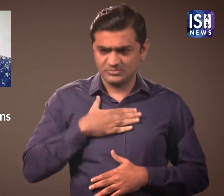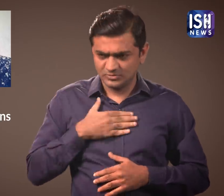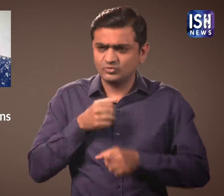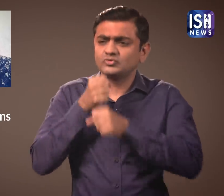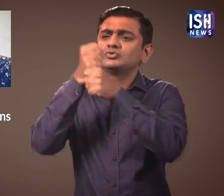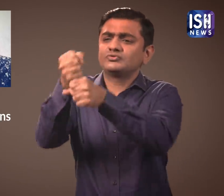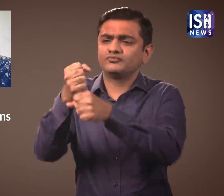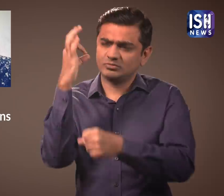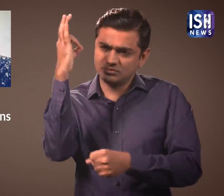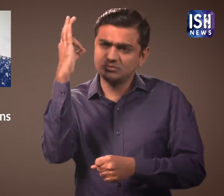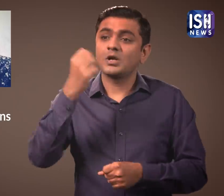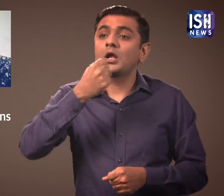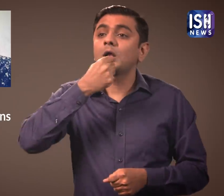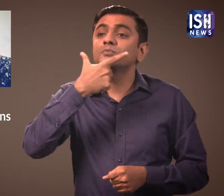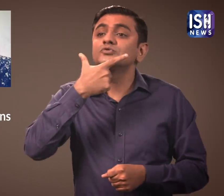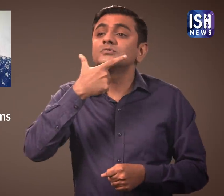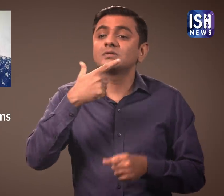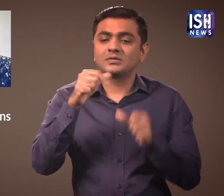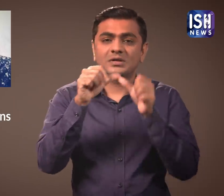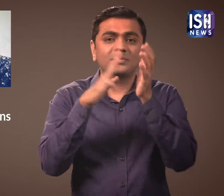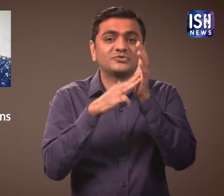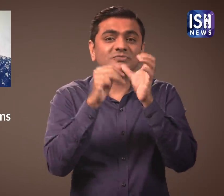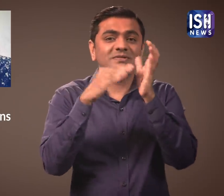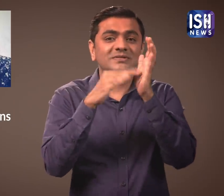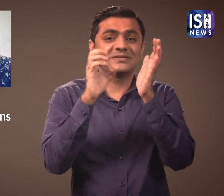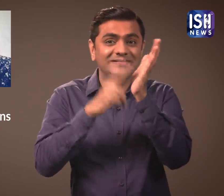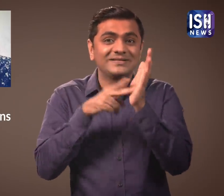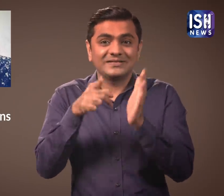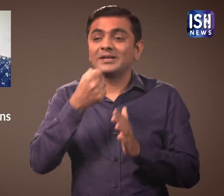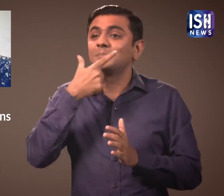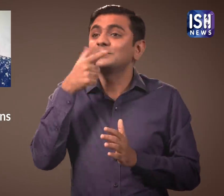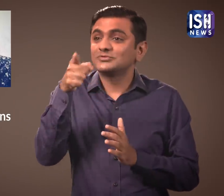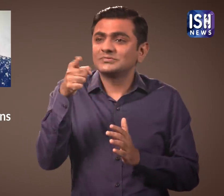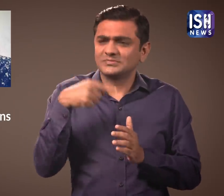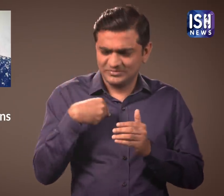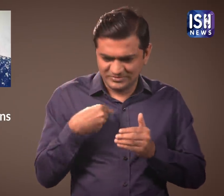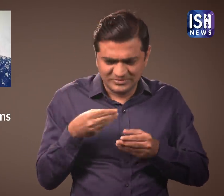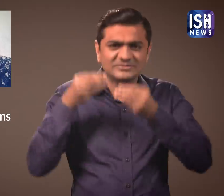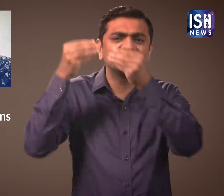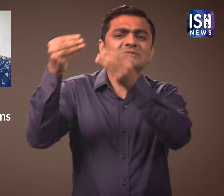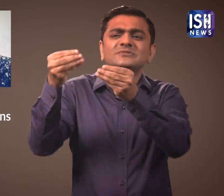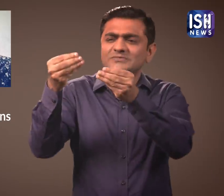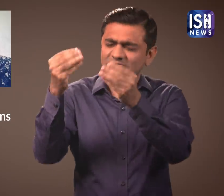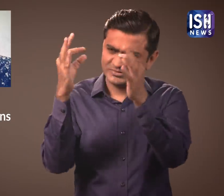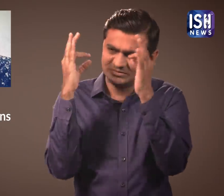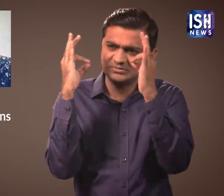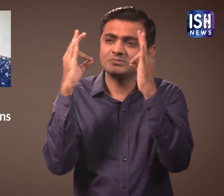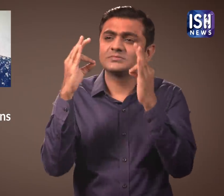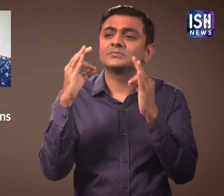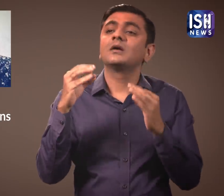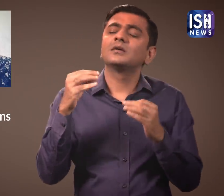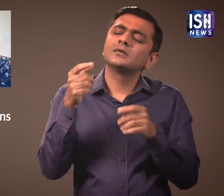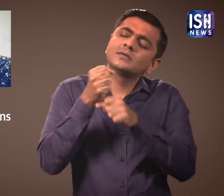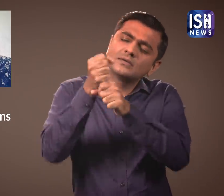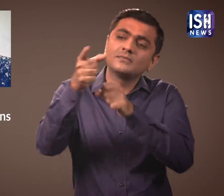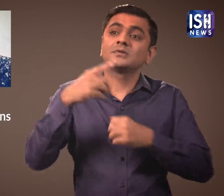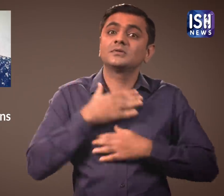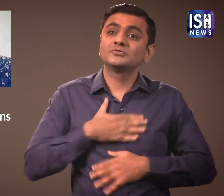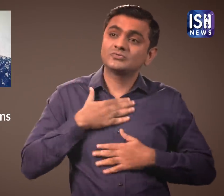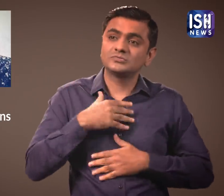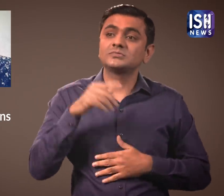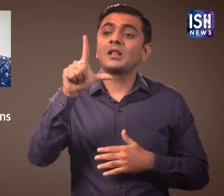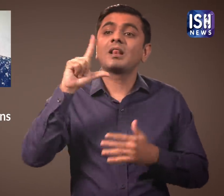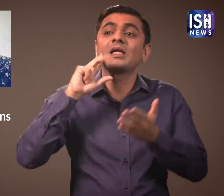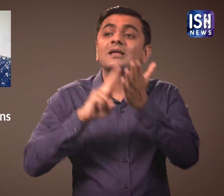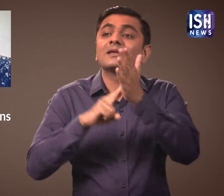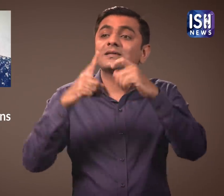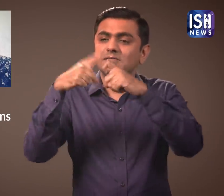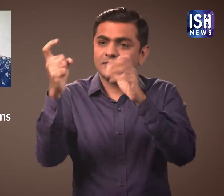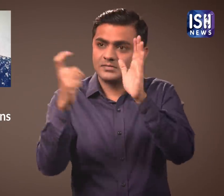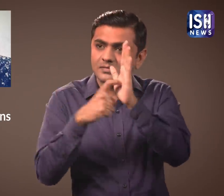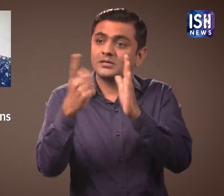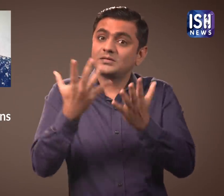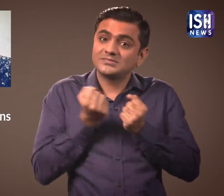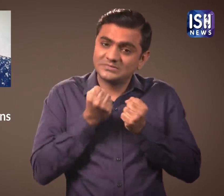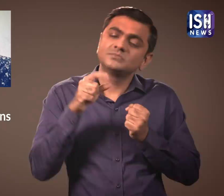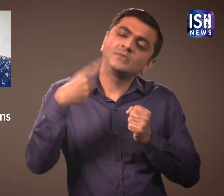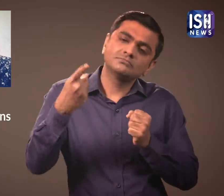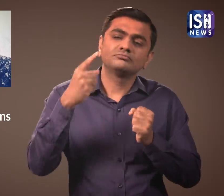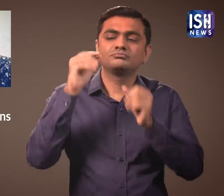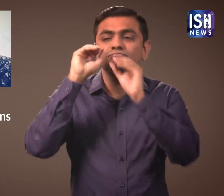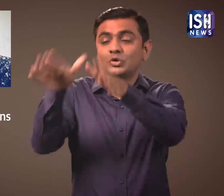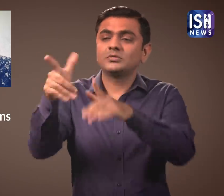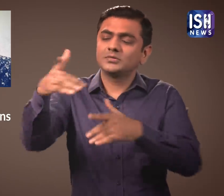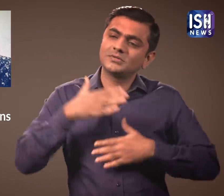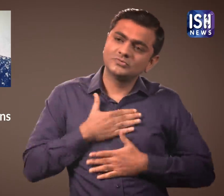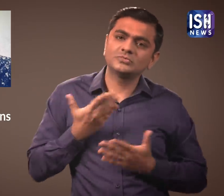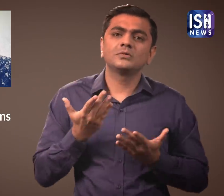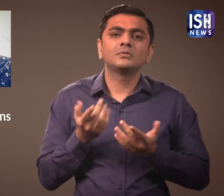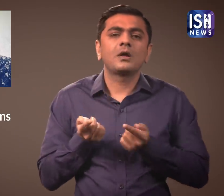Please accept this Amazon gift card through this link and enjoy.